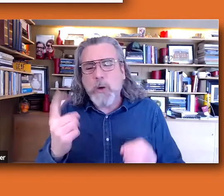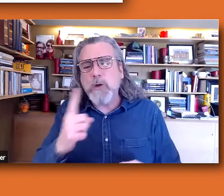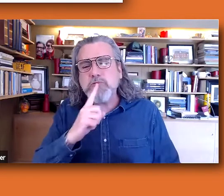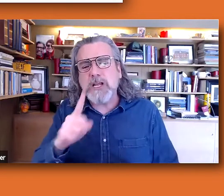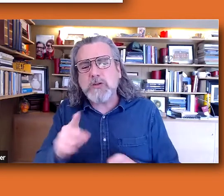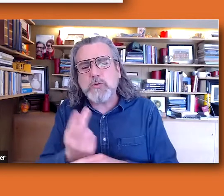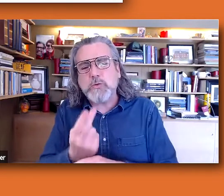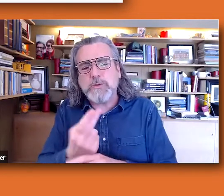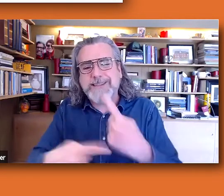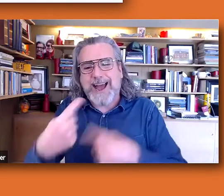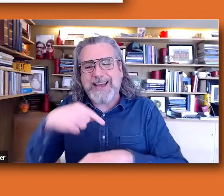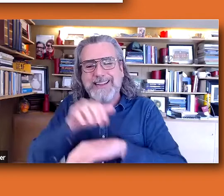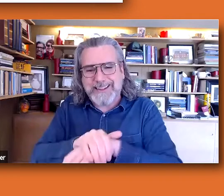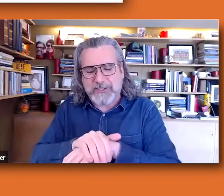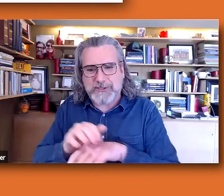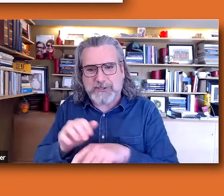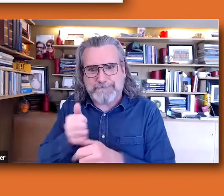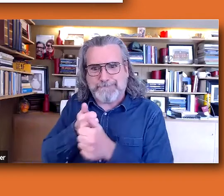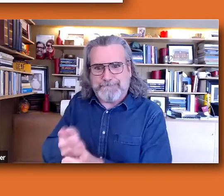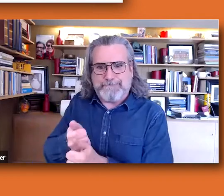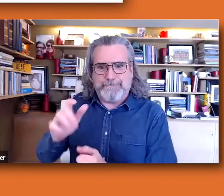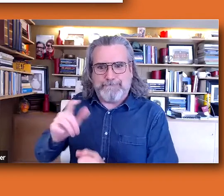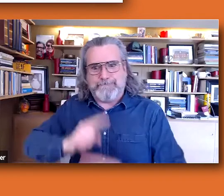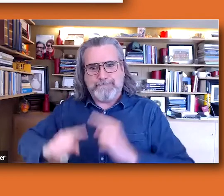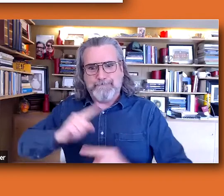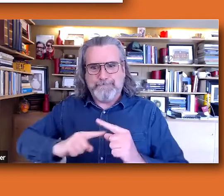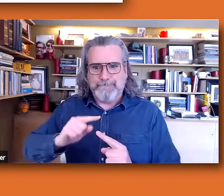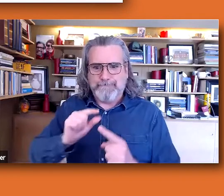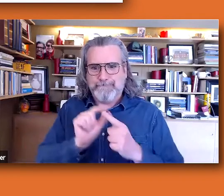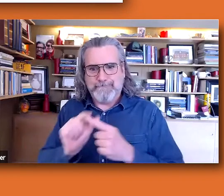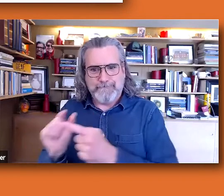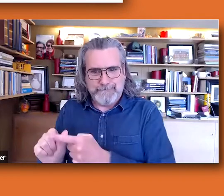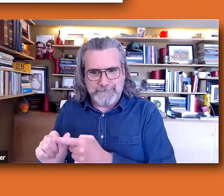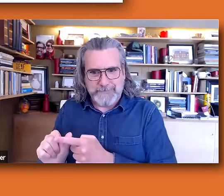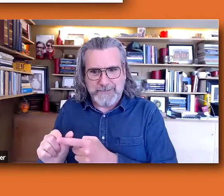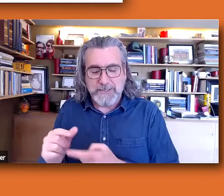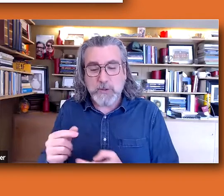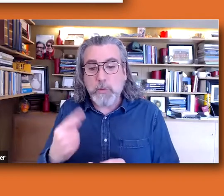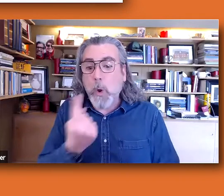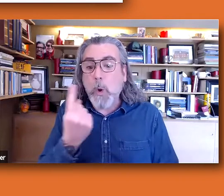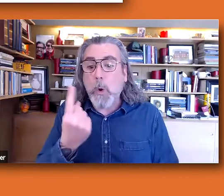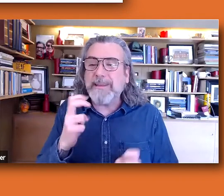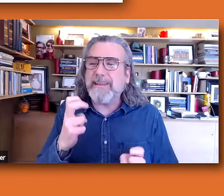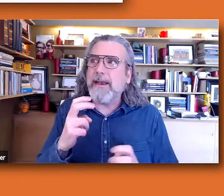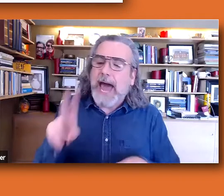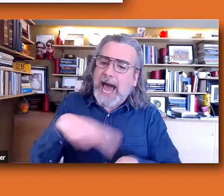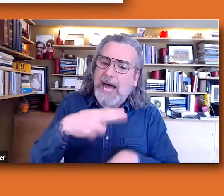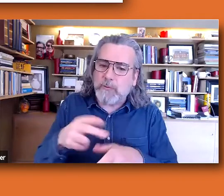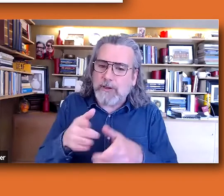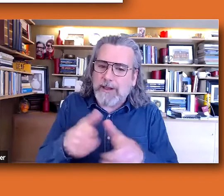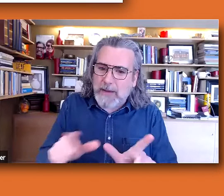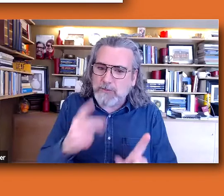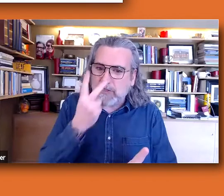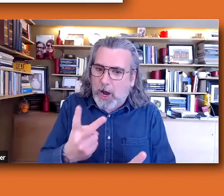While others had a lot of exposure to ASL. So using Signed English, of course, followed exactly the English words.